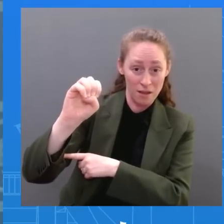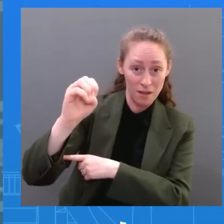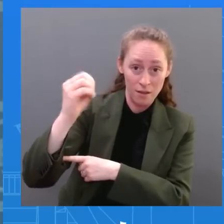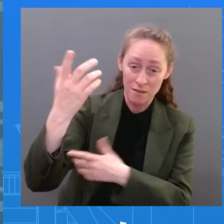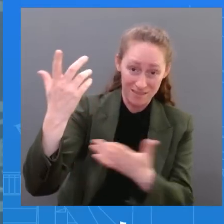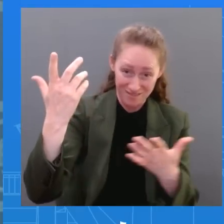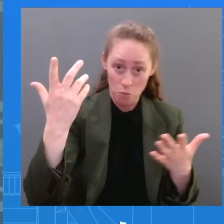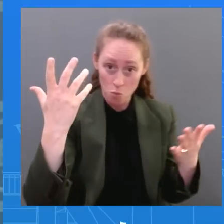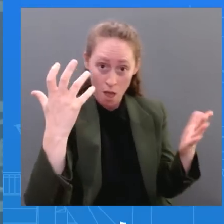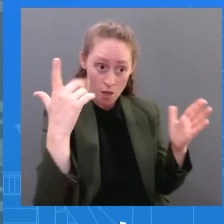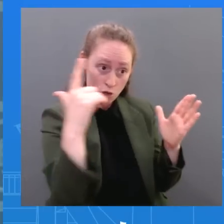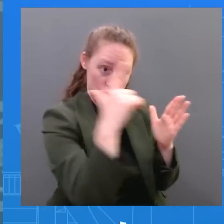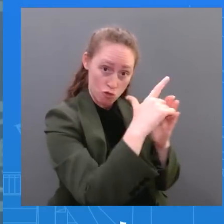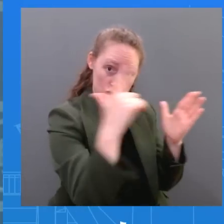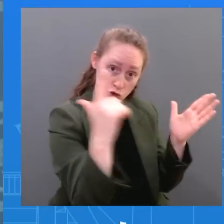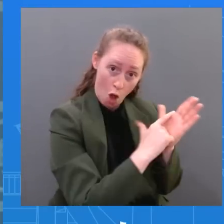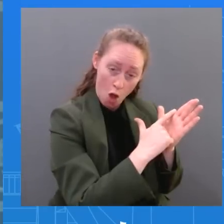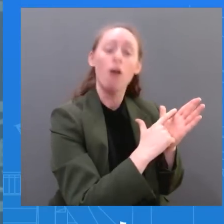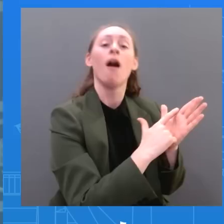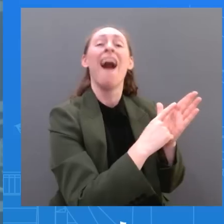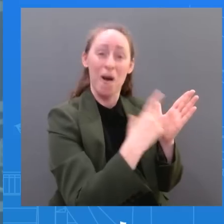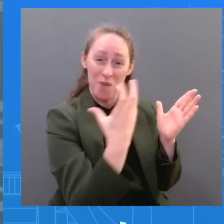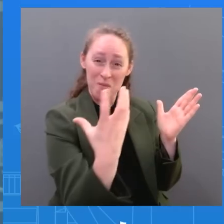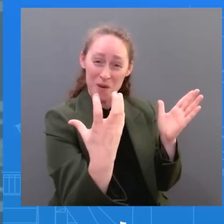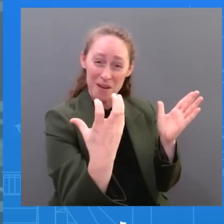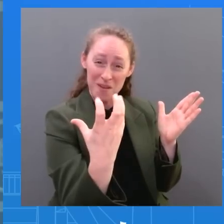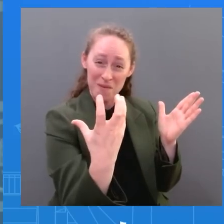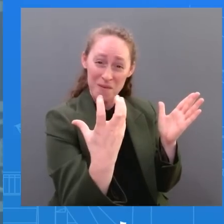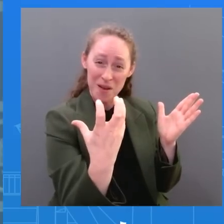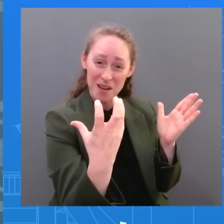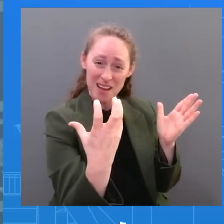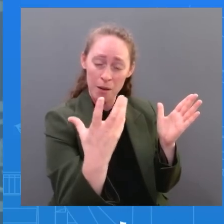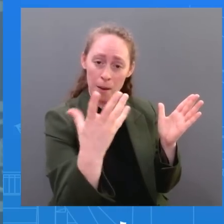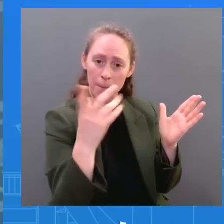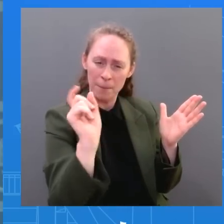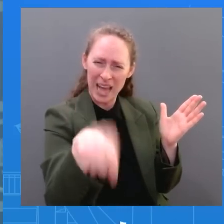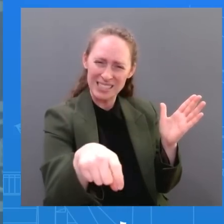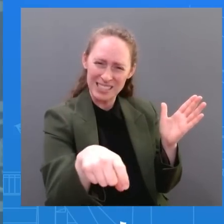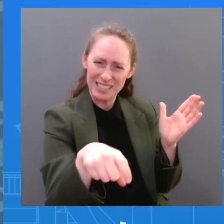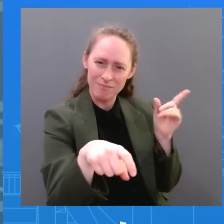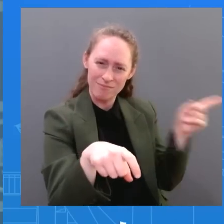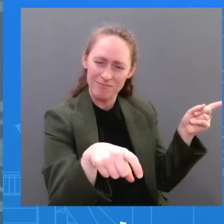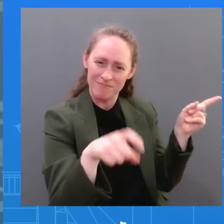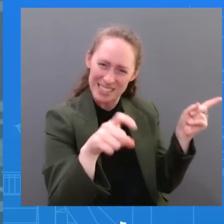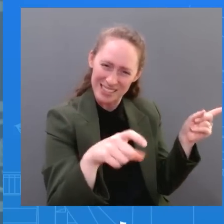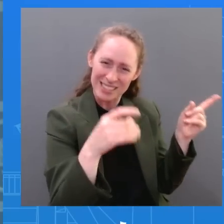and make sure that they act and that that cannot happen. Then Americans need to go to the ballot box.